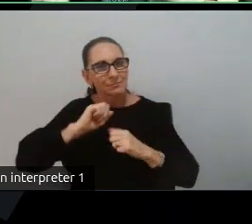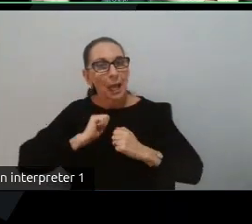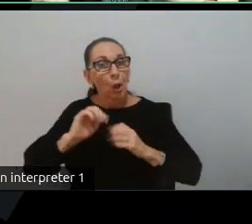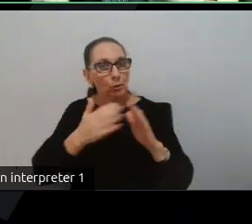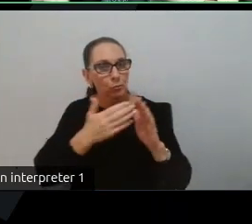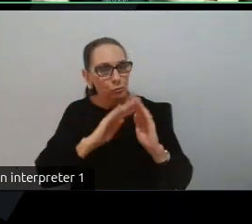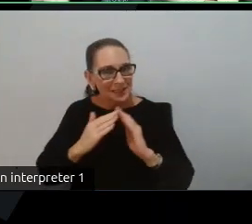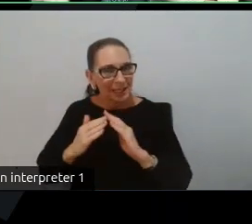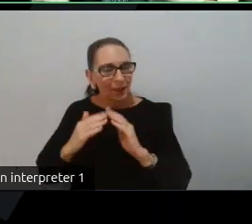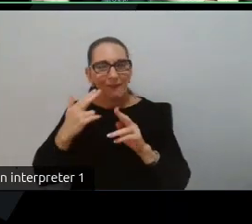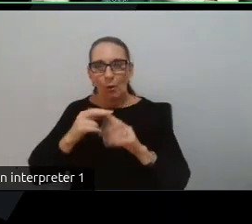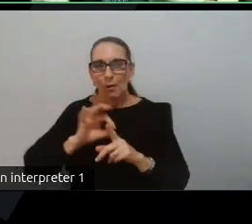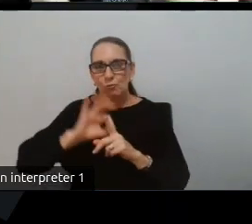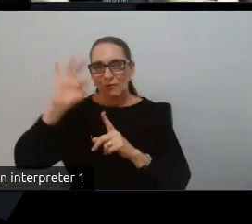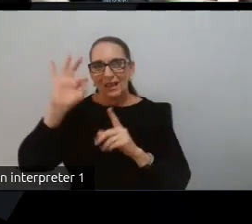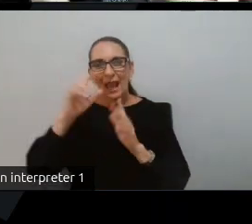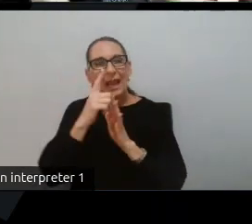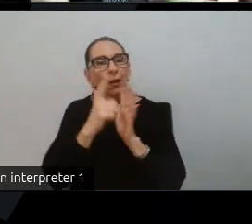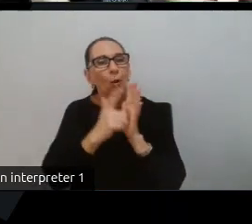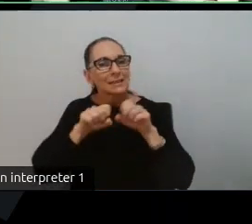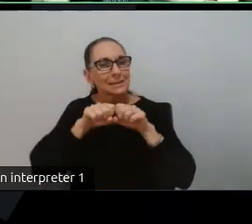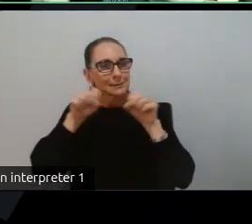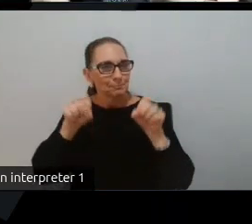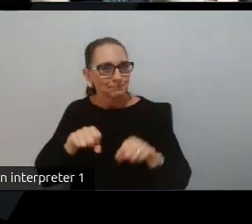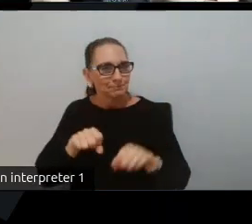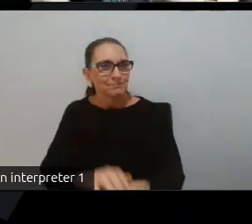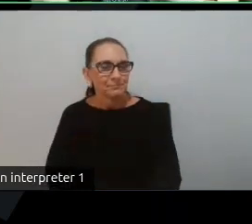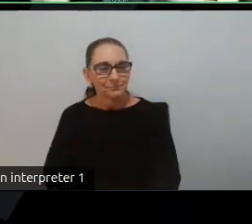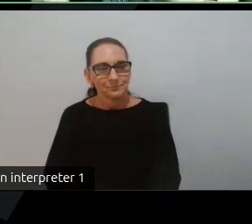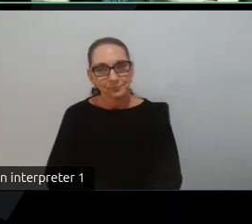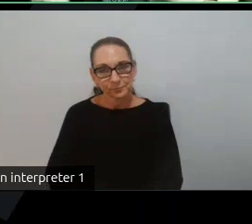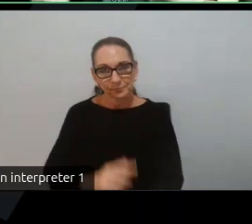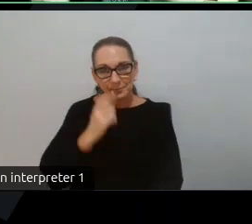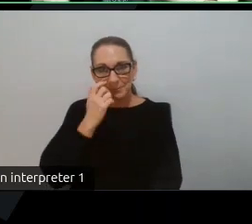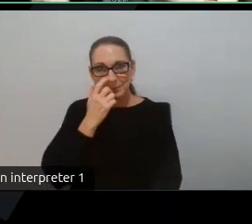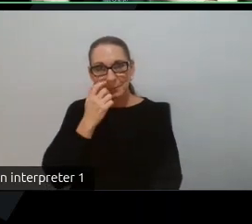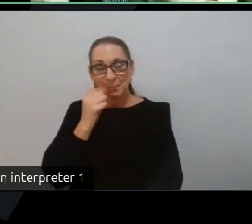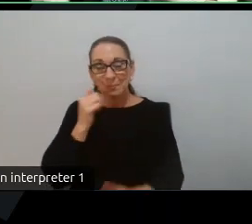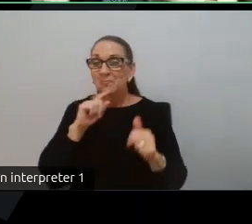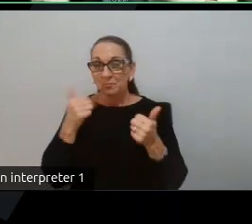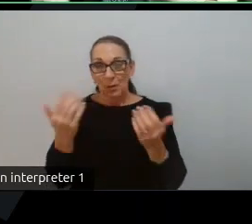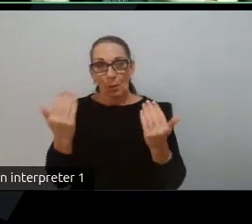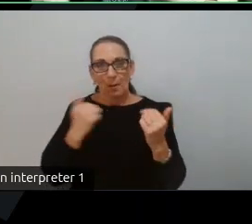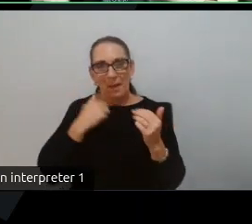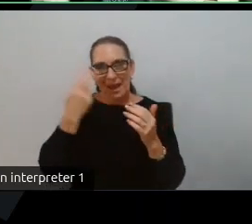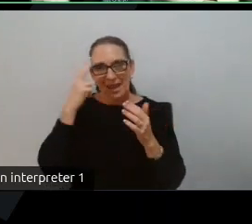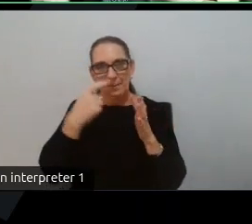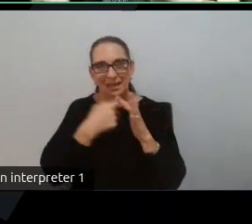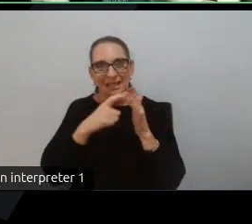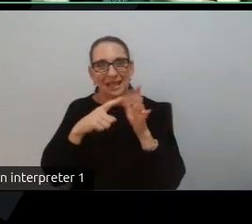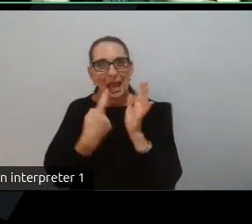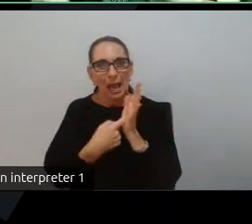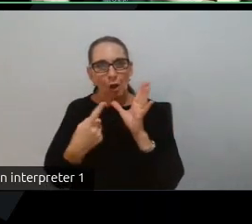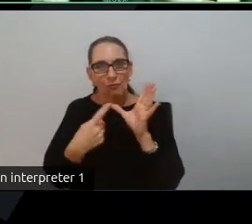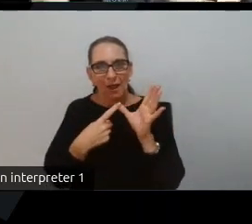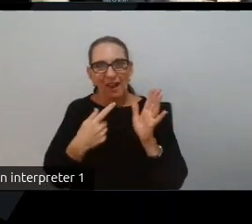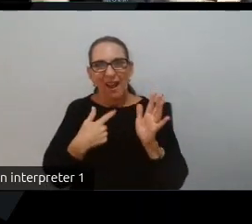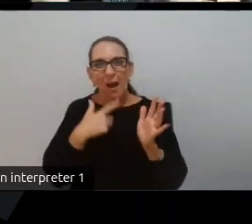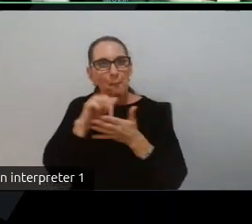improving our legal system. So, welcome again. My name is Kiara. Apologies that I'm off screen. Um,